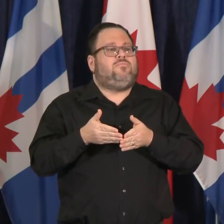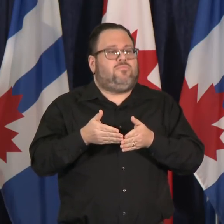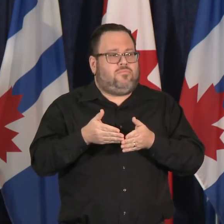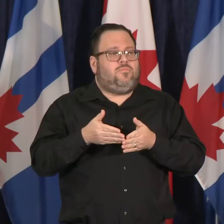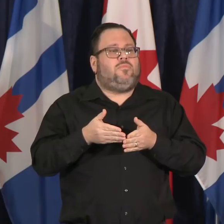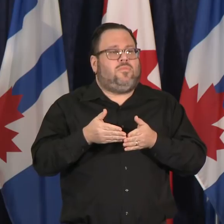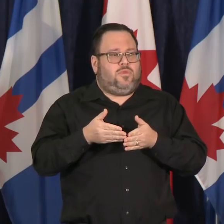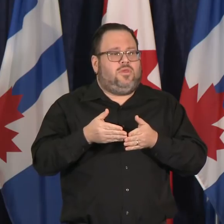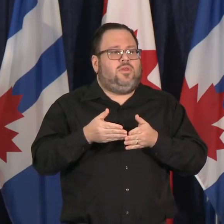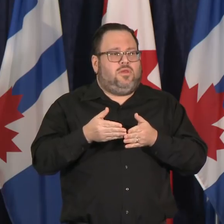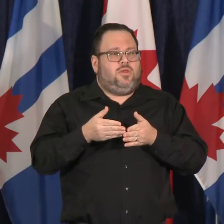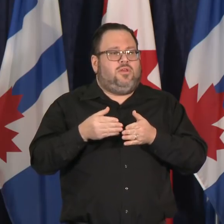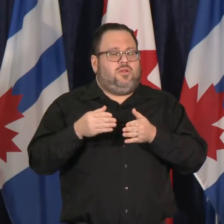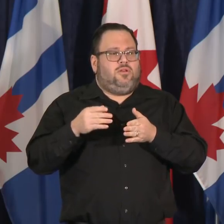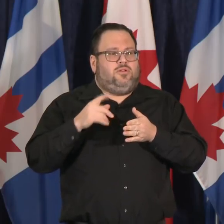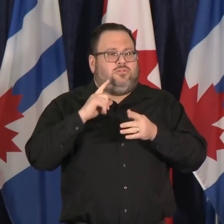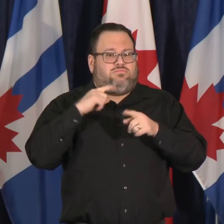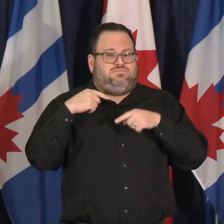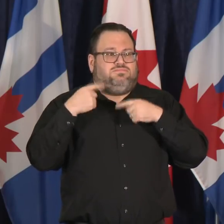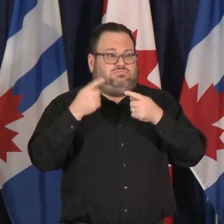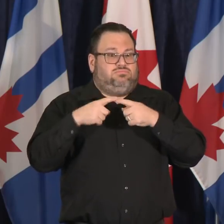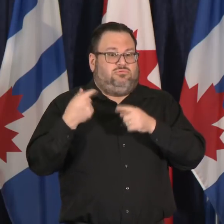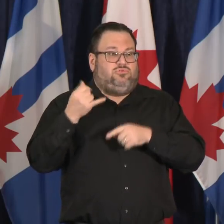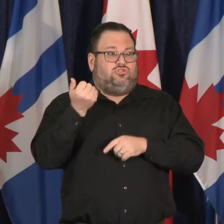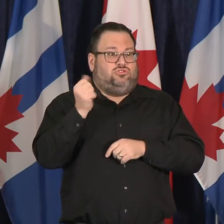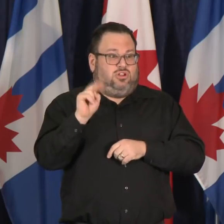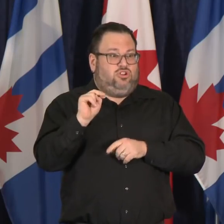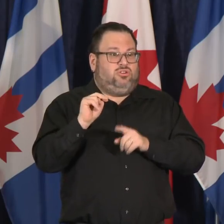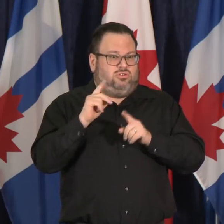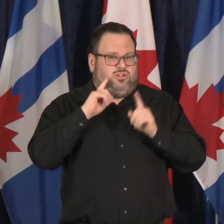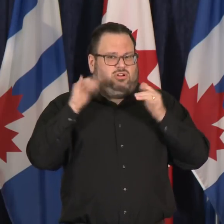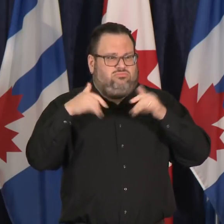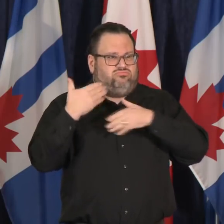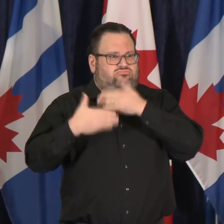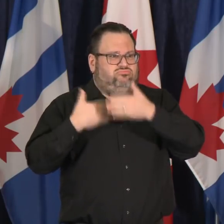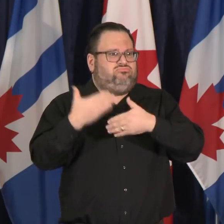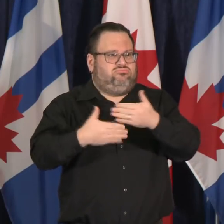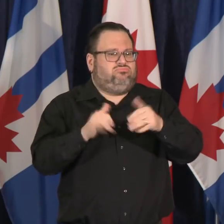Toronto's medical officer of Health dr. Eileen Davila who has continued to lead